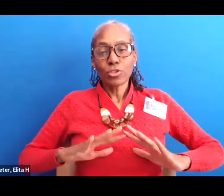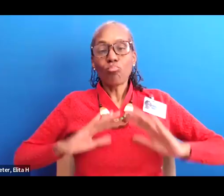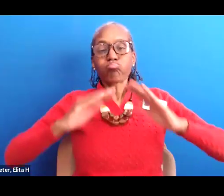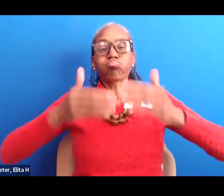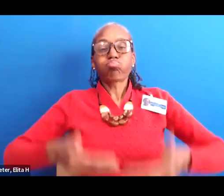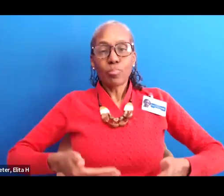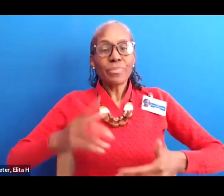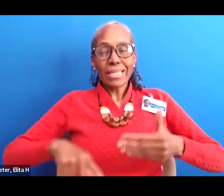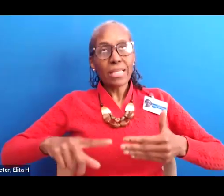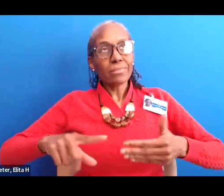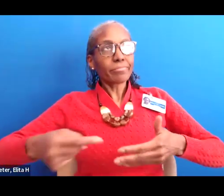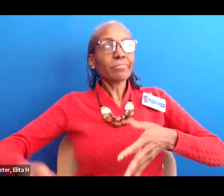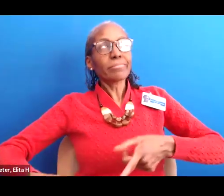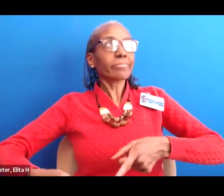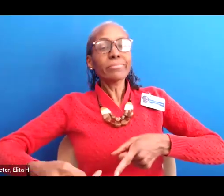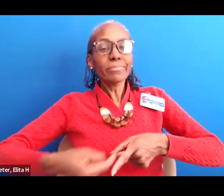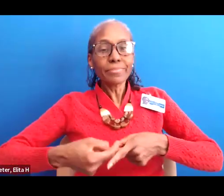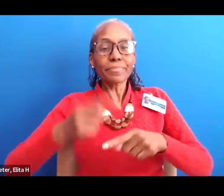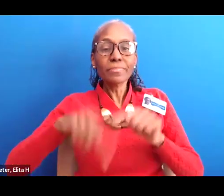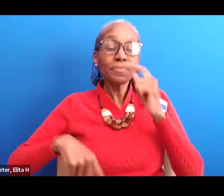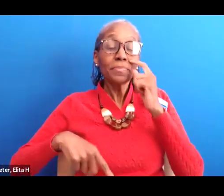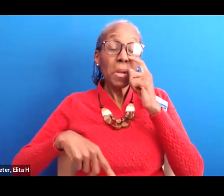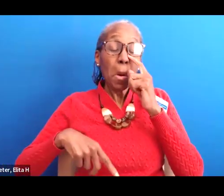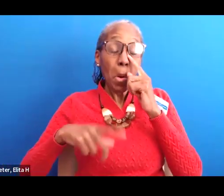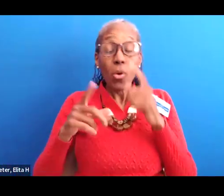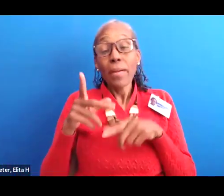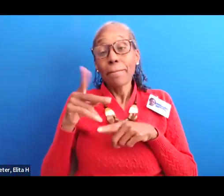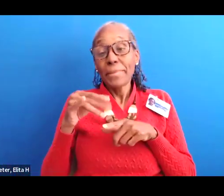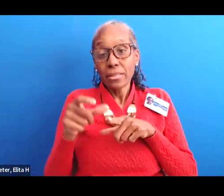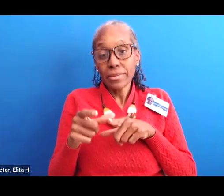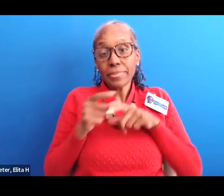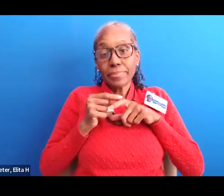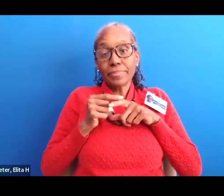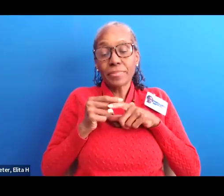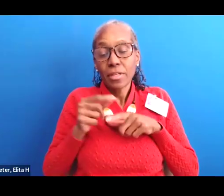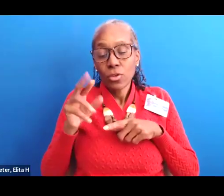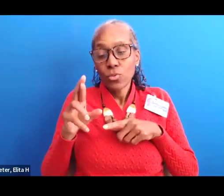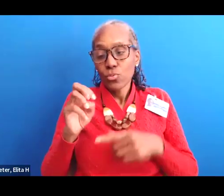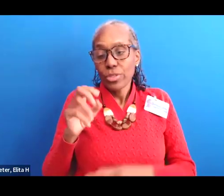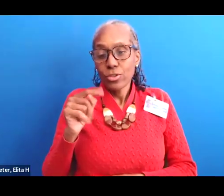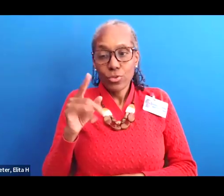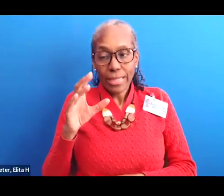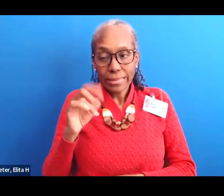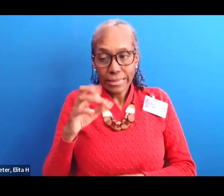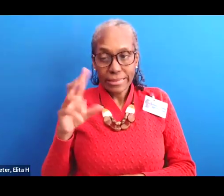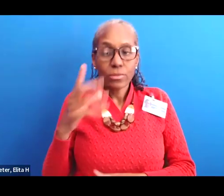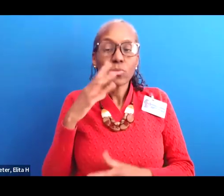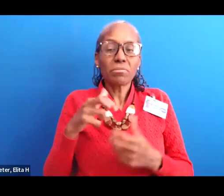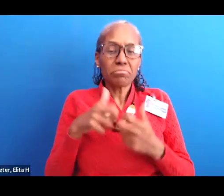they can't get to where they need to go, or if they have a retracted penis, sometimes they will get that, it's another